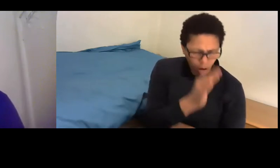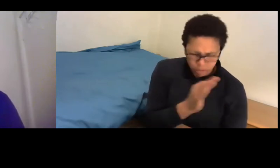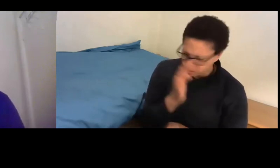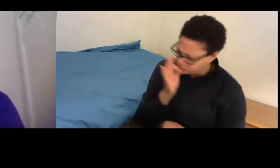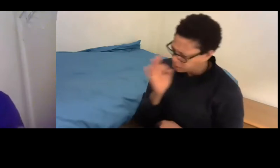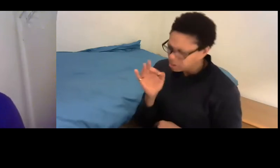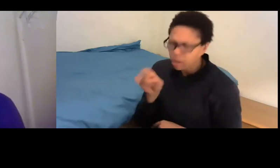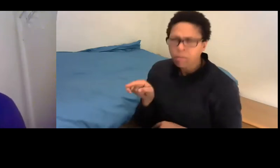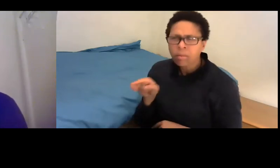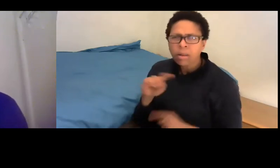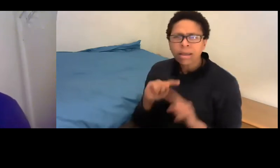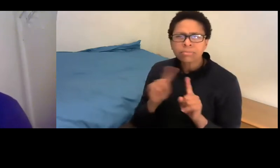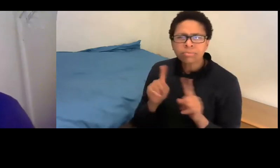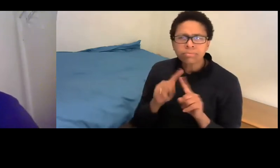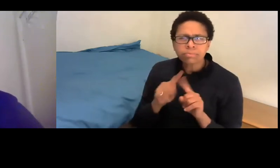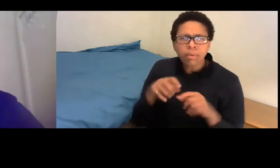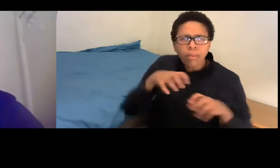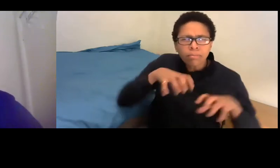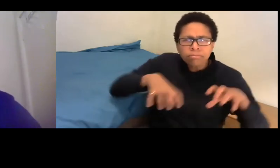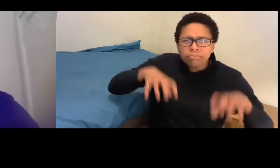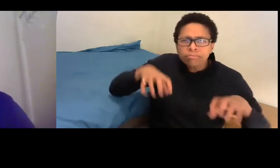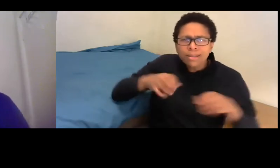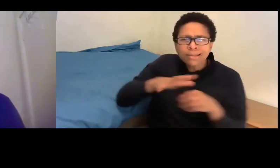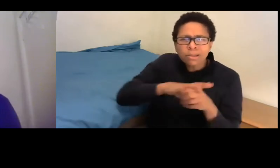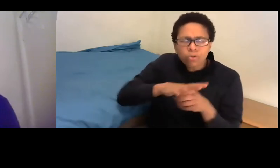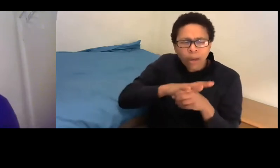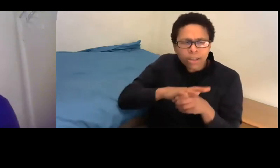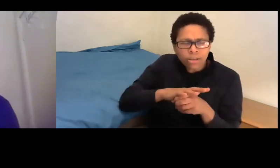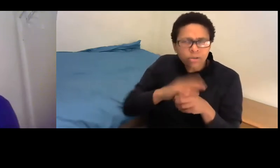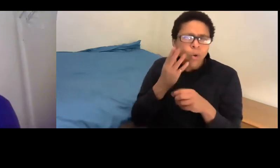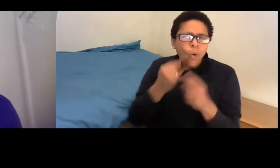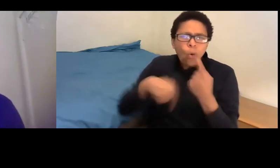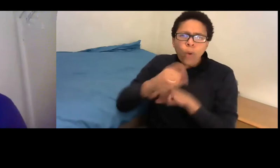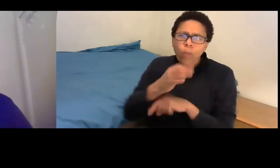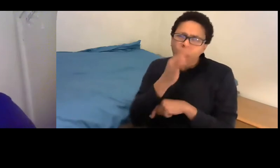know, LGBTQI inclusion in Muslim sacred texts, or in Muslim